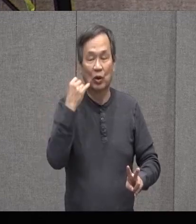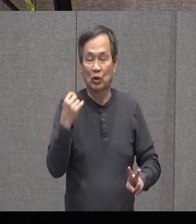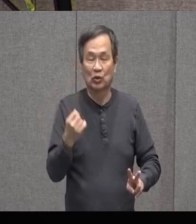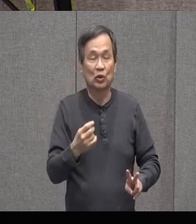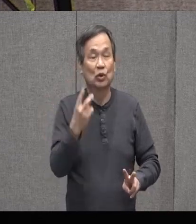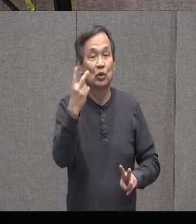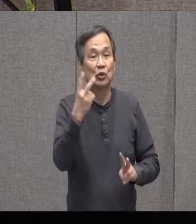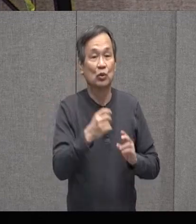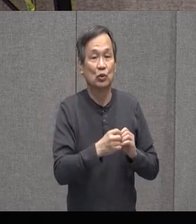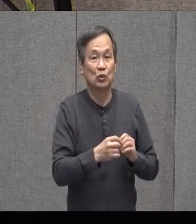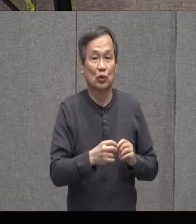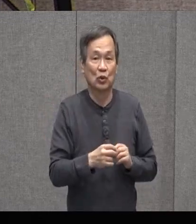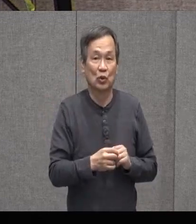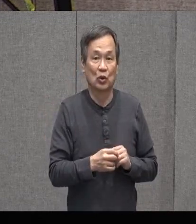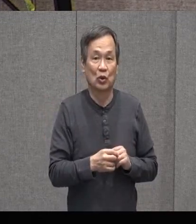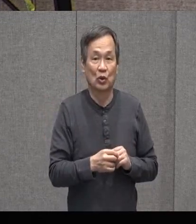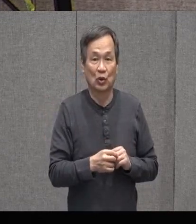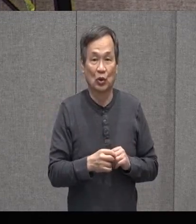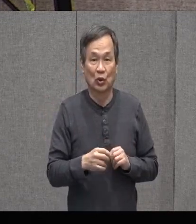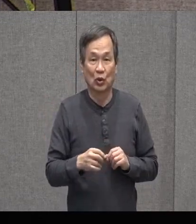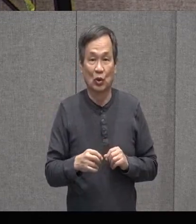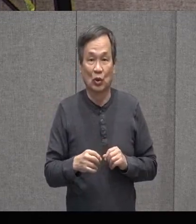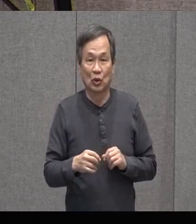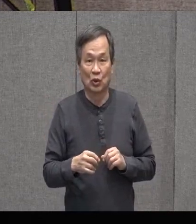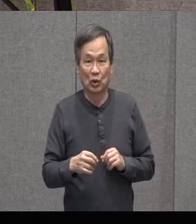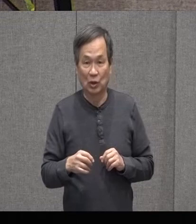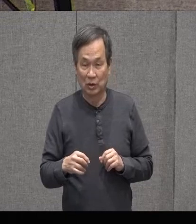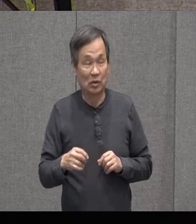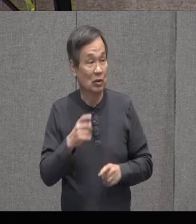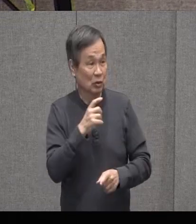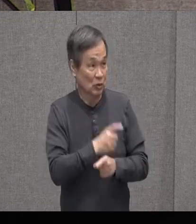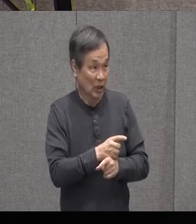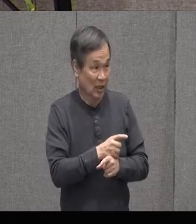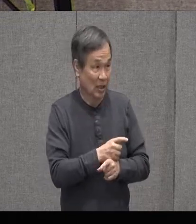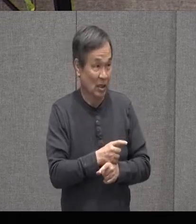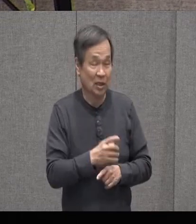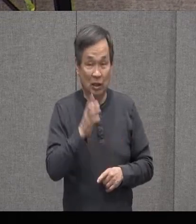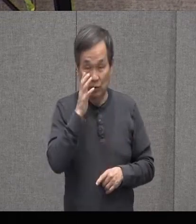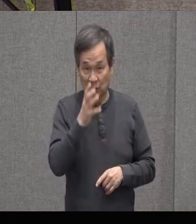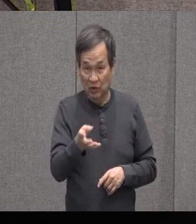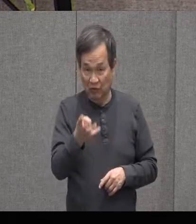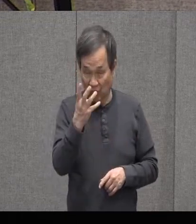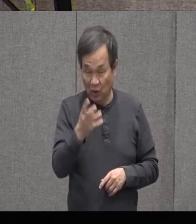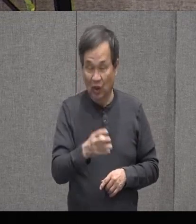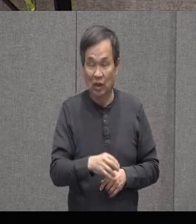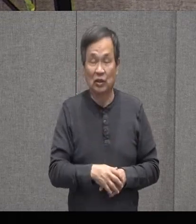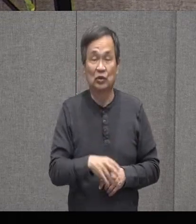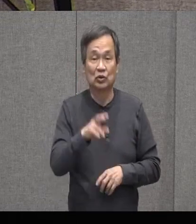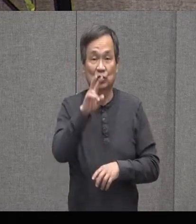how many would come out? You guessed it, four. The double of two.